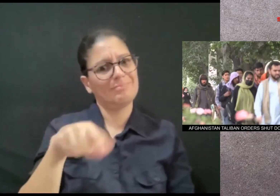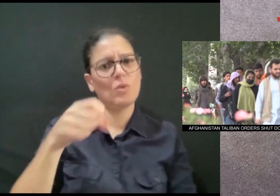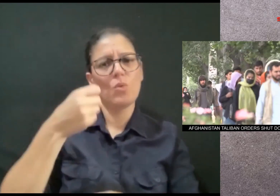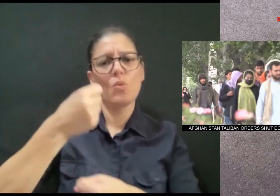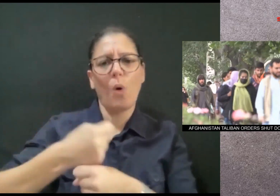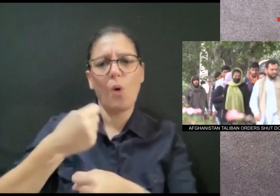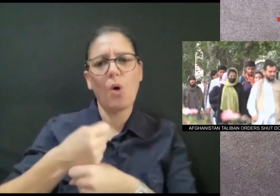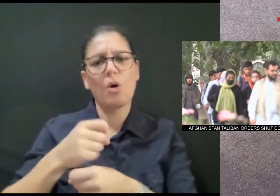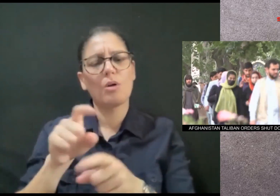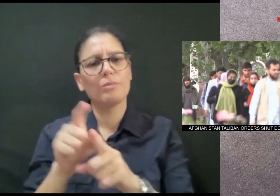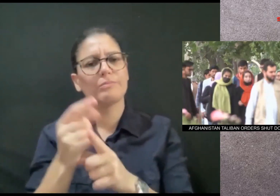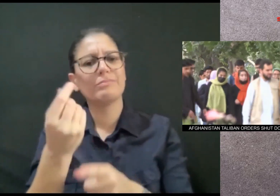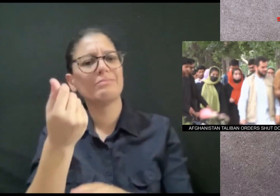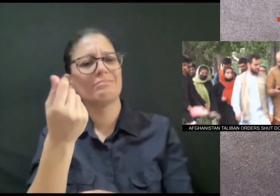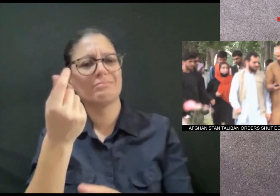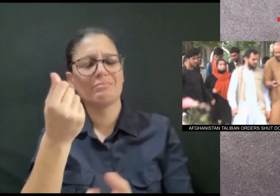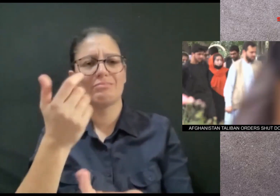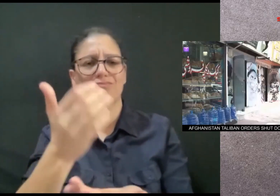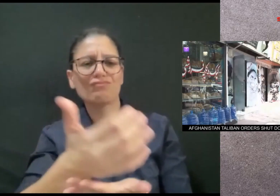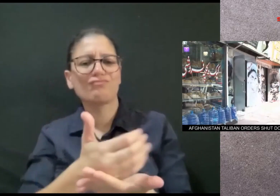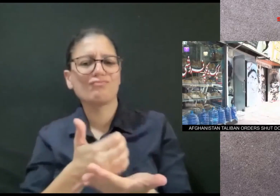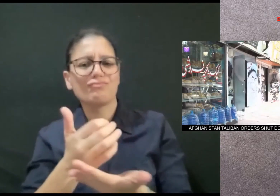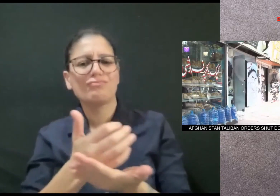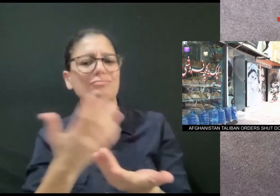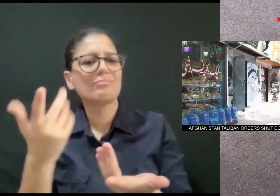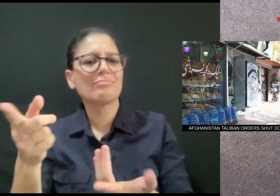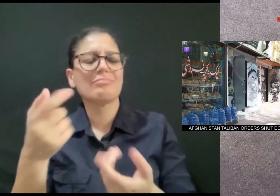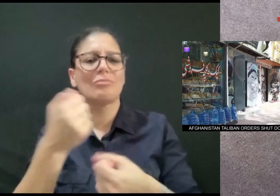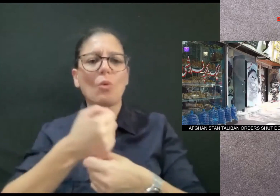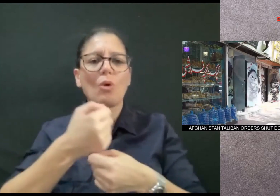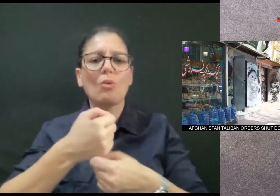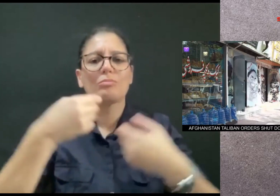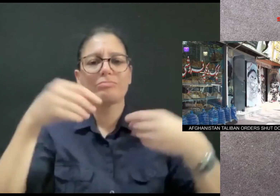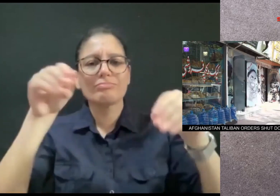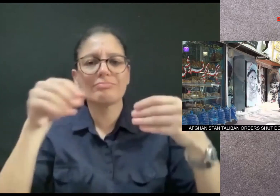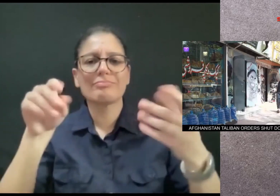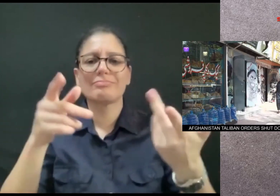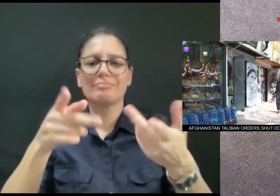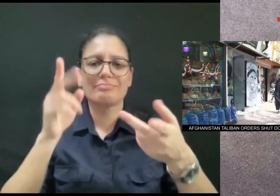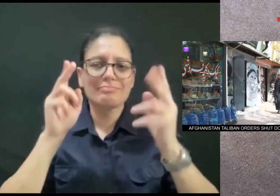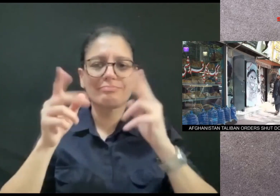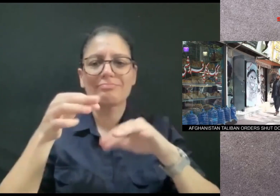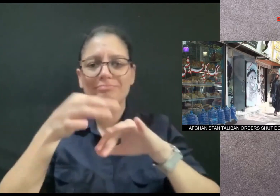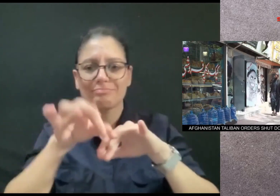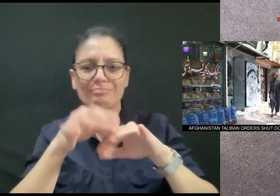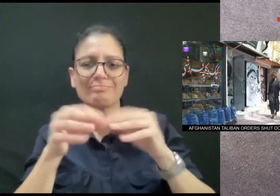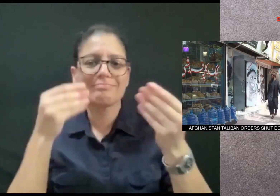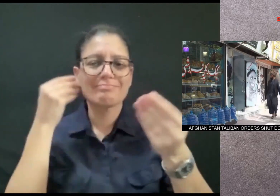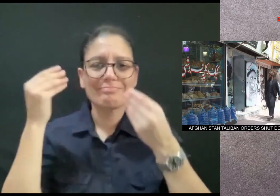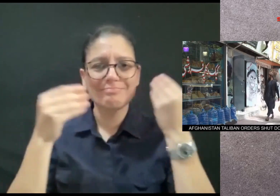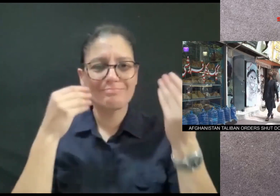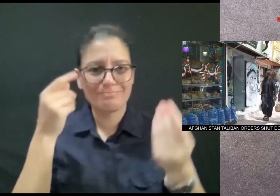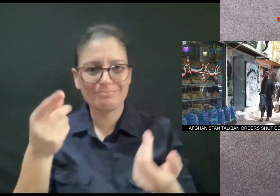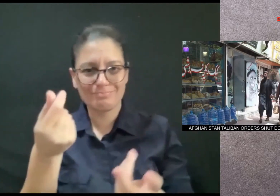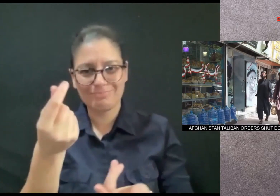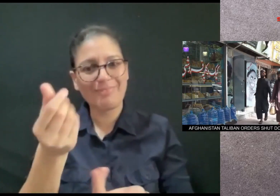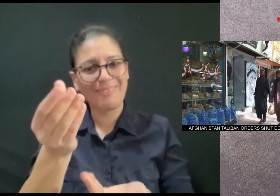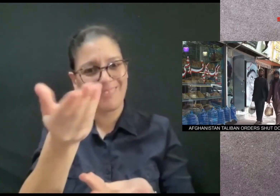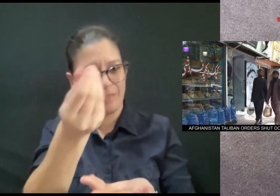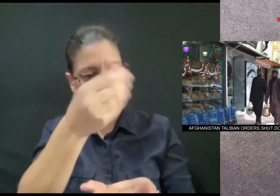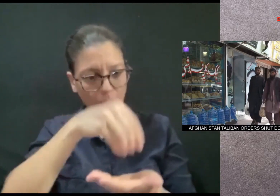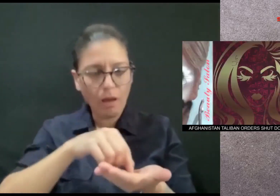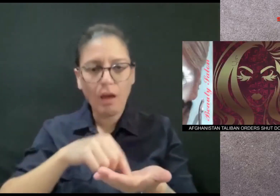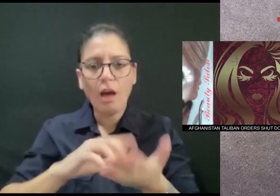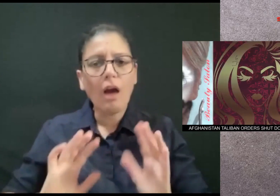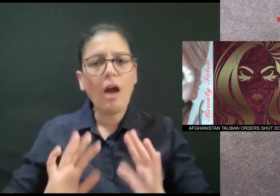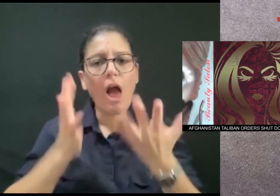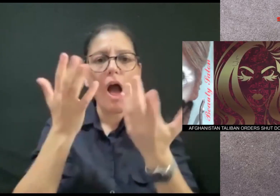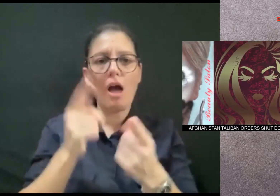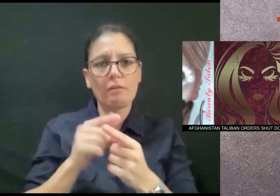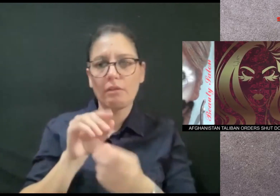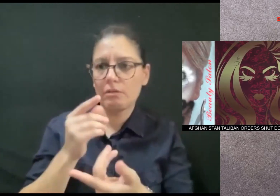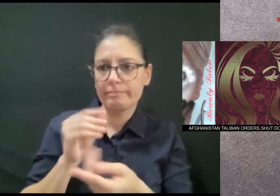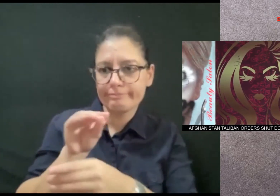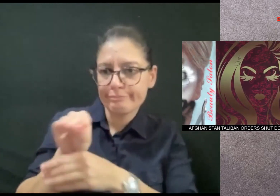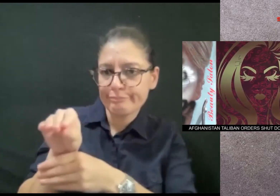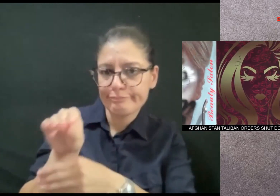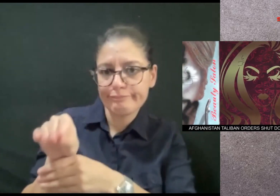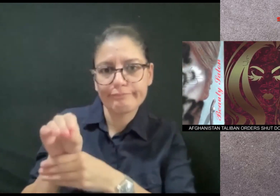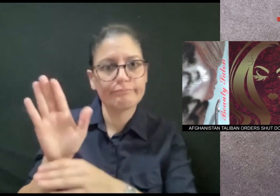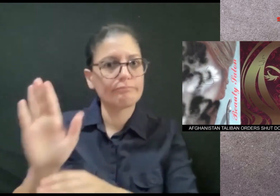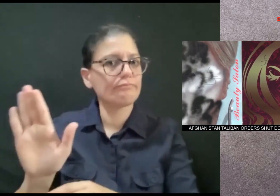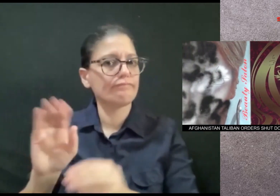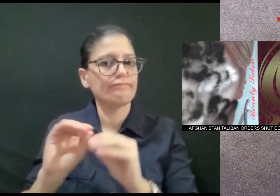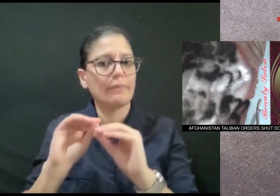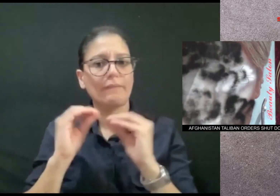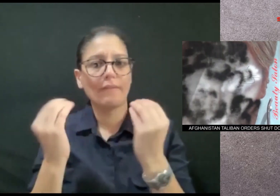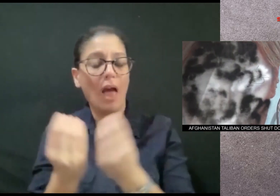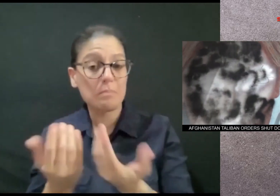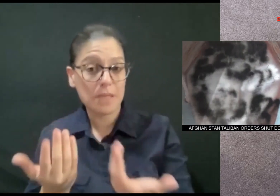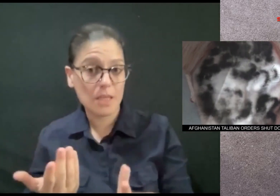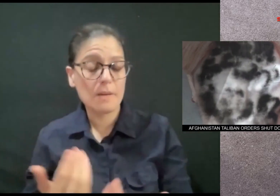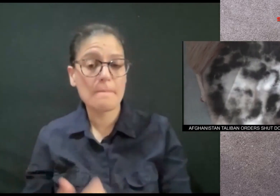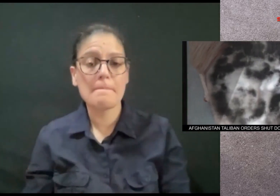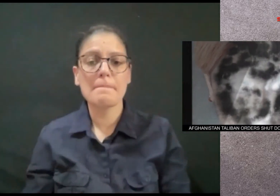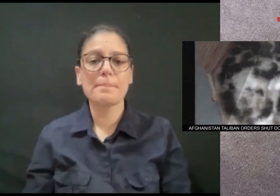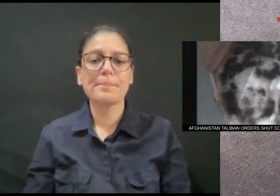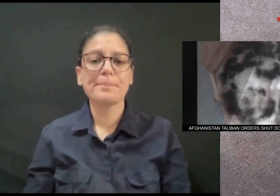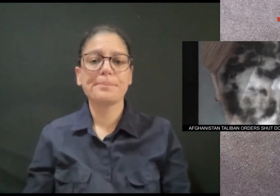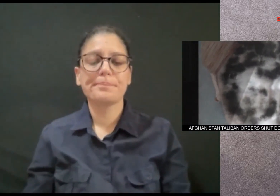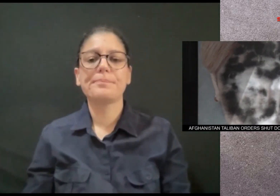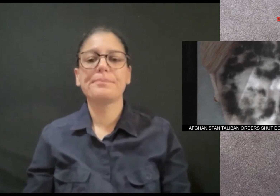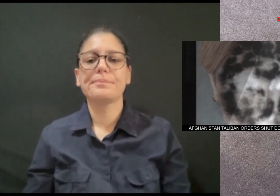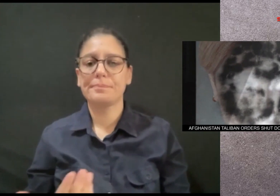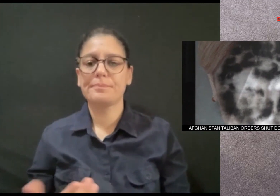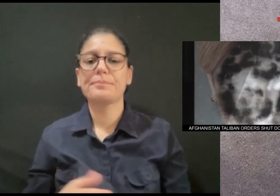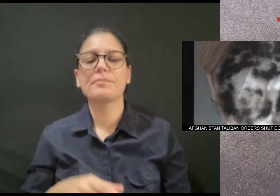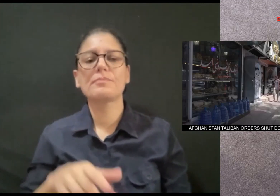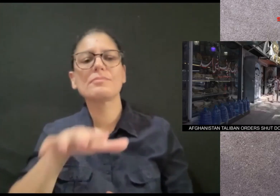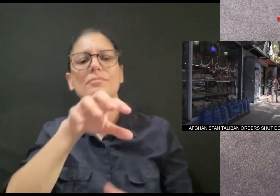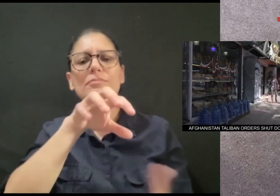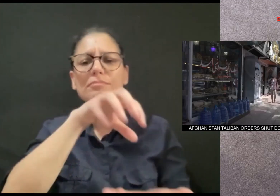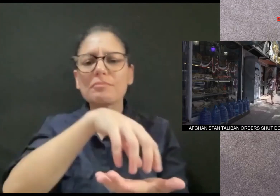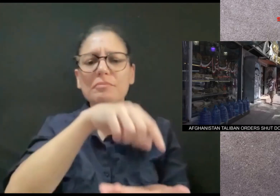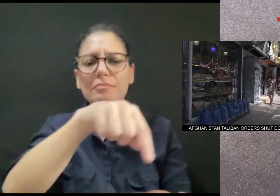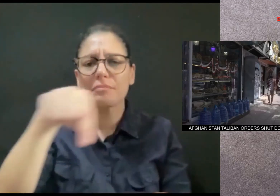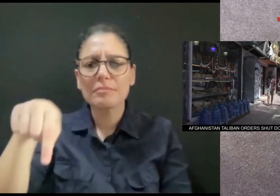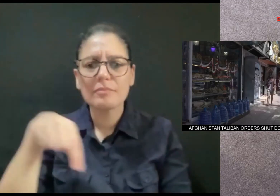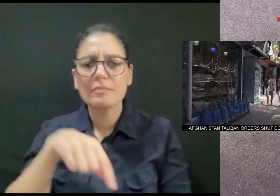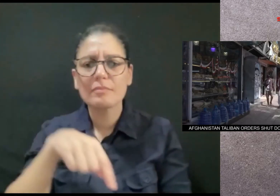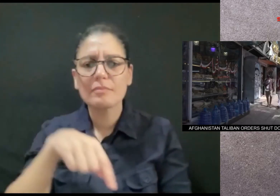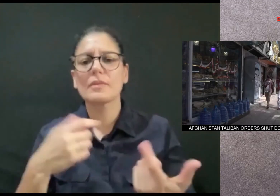a salon is the only way to feed their families